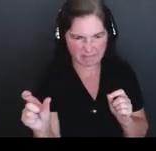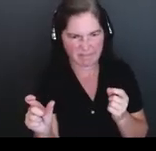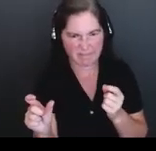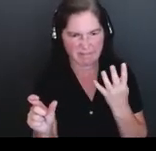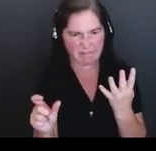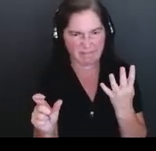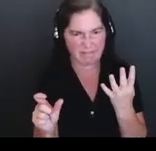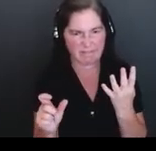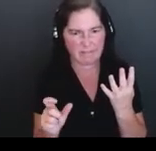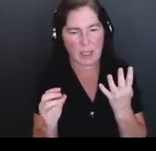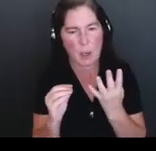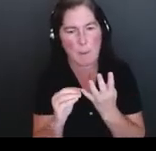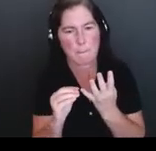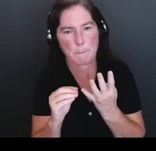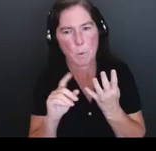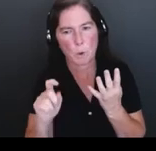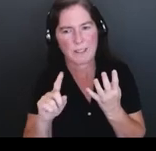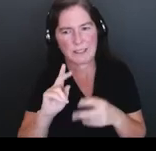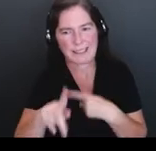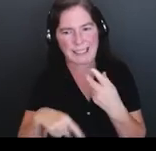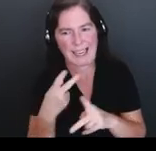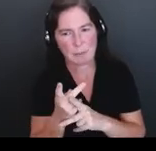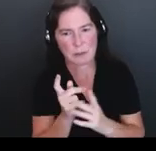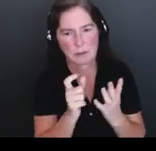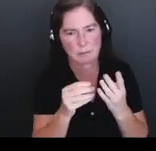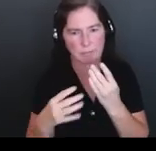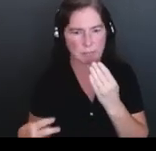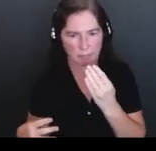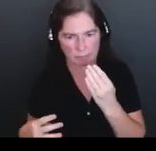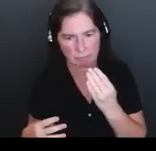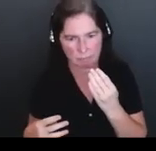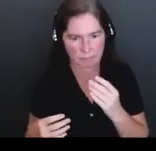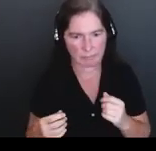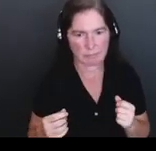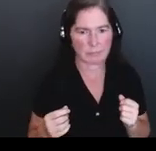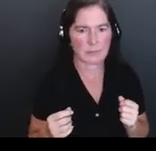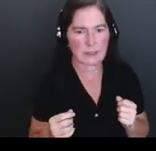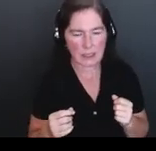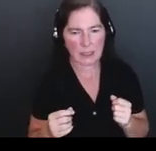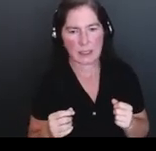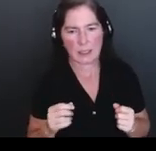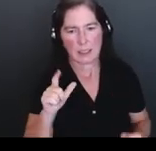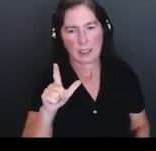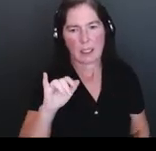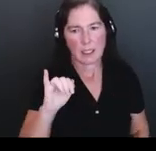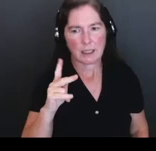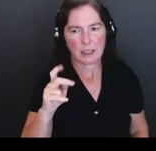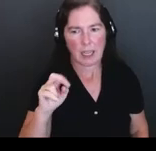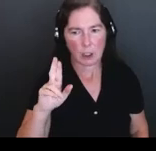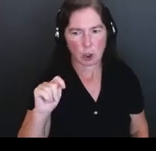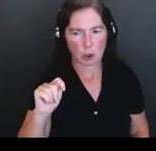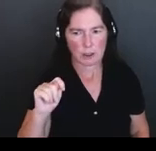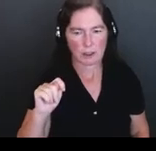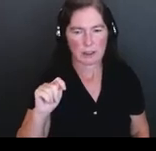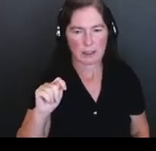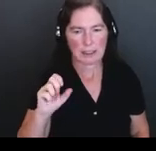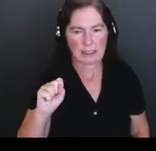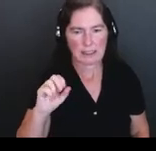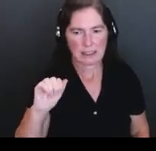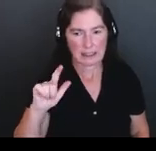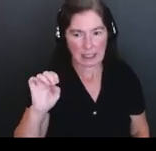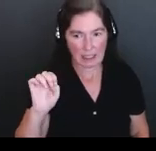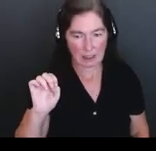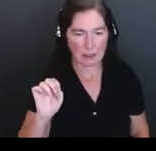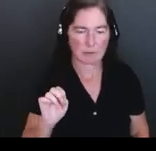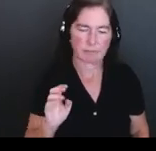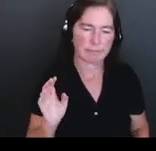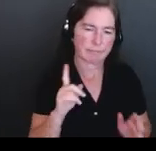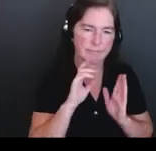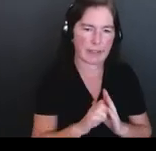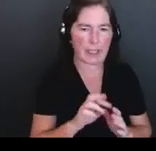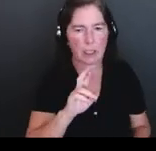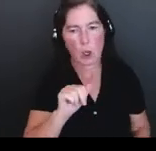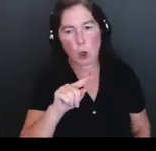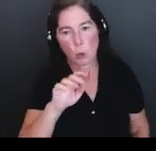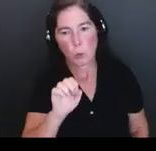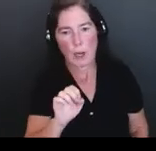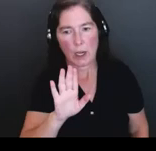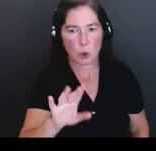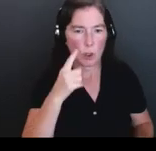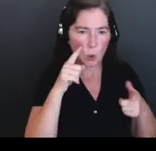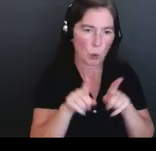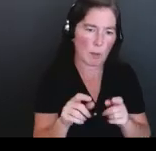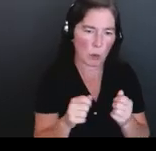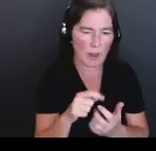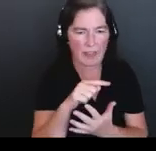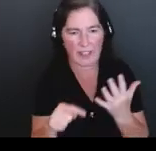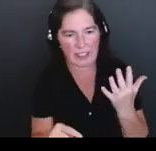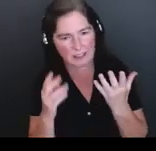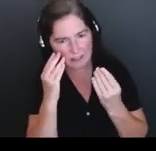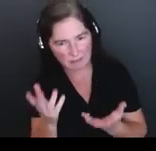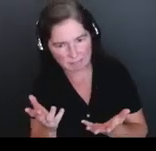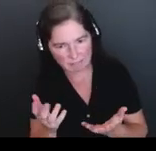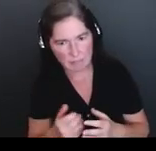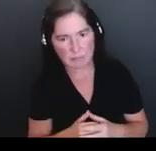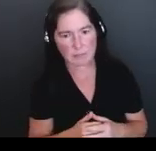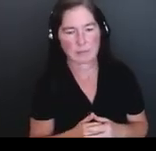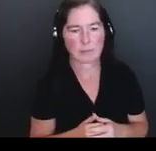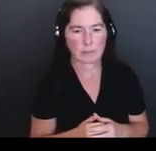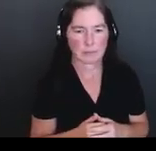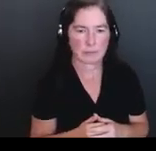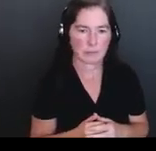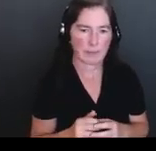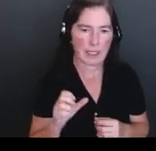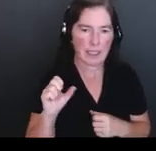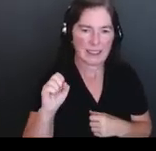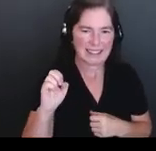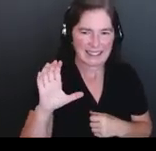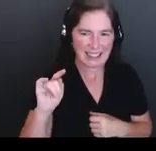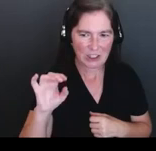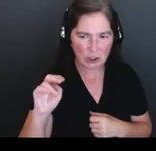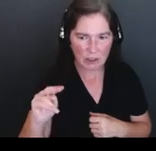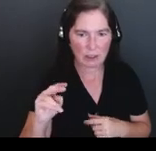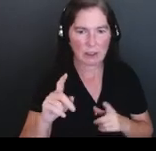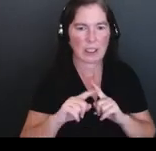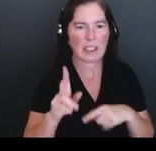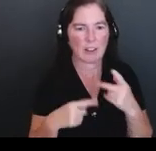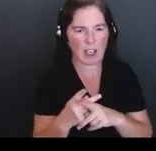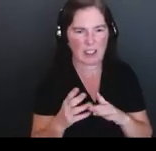So, the first question maybe I want - - .